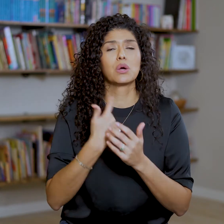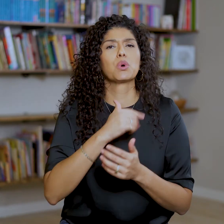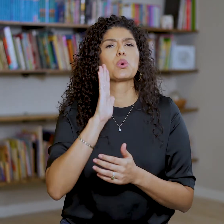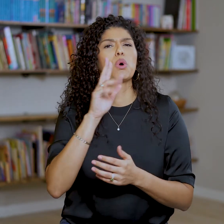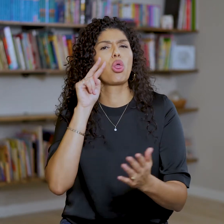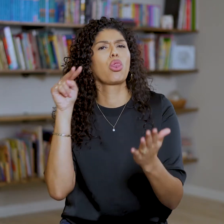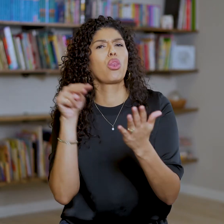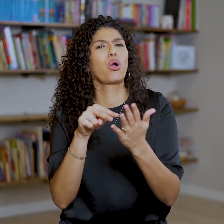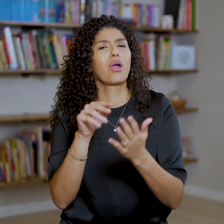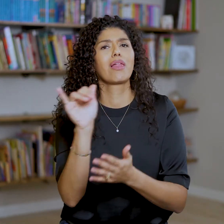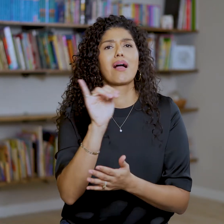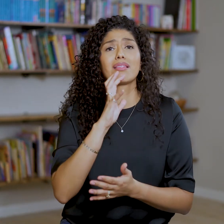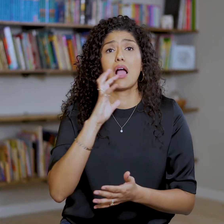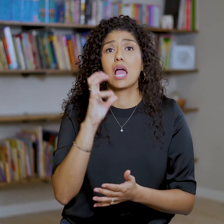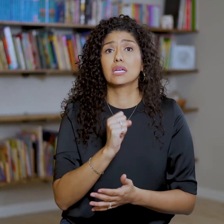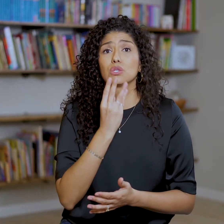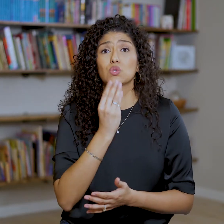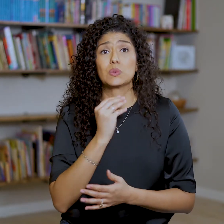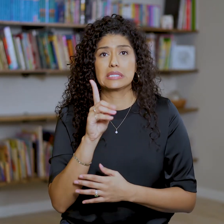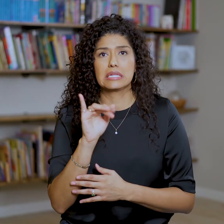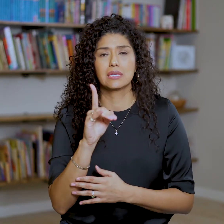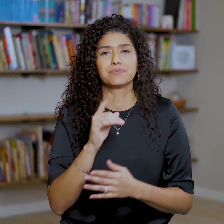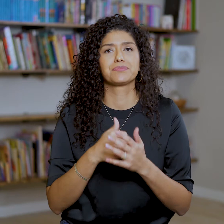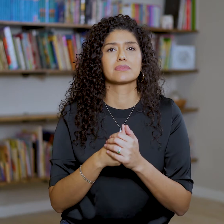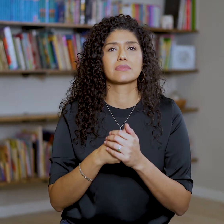we’ll look at it like the ancient Jews likely did—